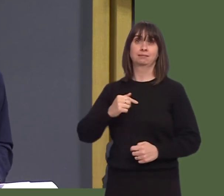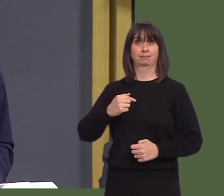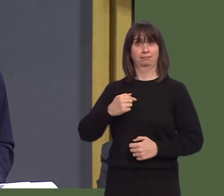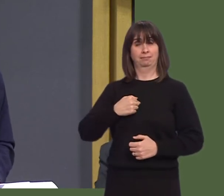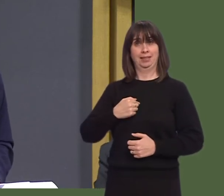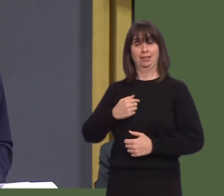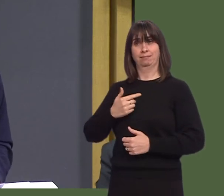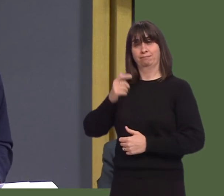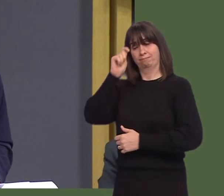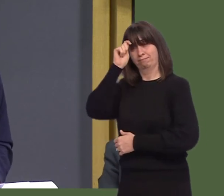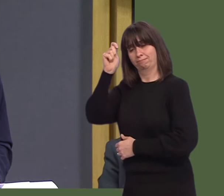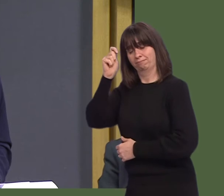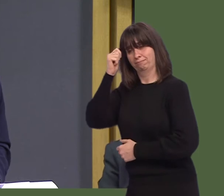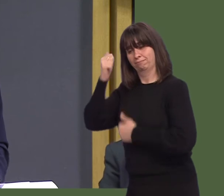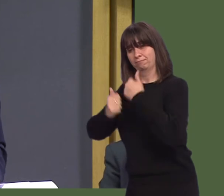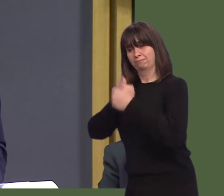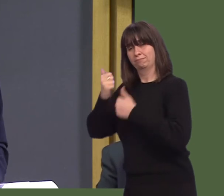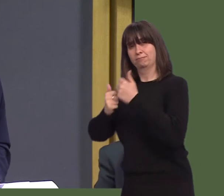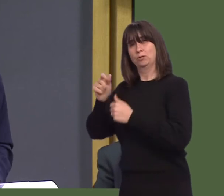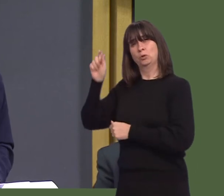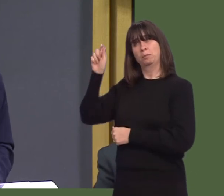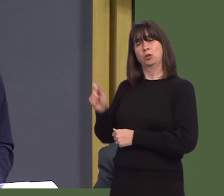about emulating Ireland and encouraging high-tech businesses like Intel and Apple to set up